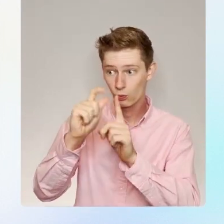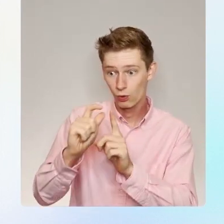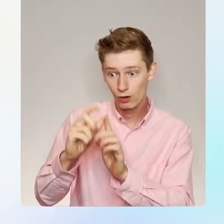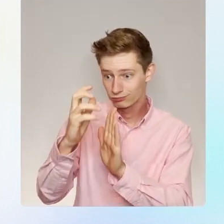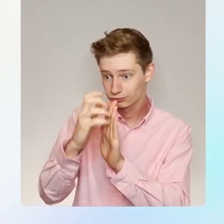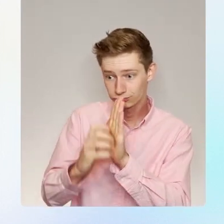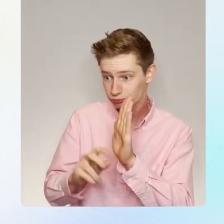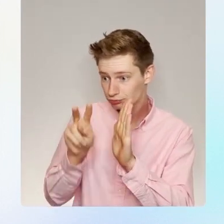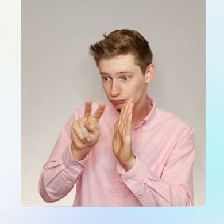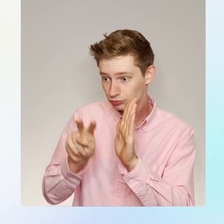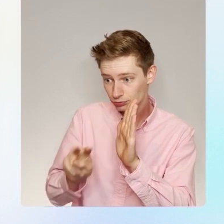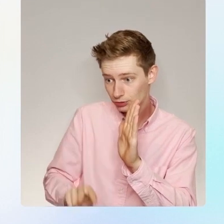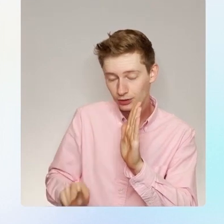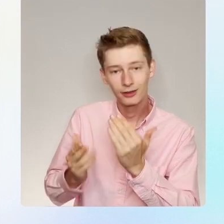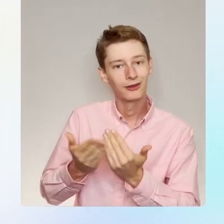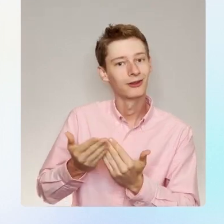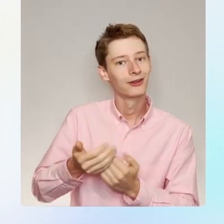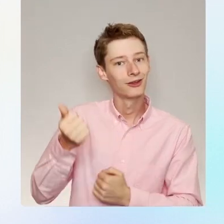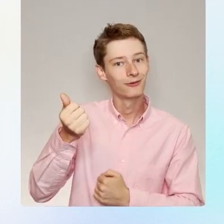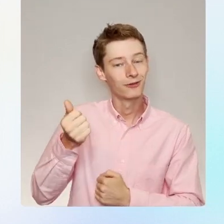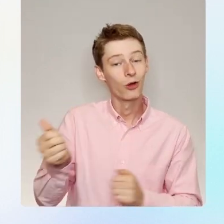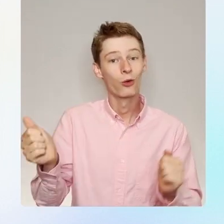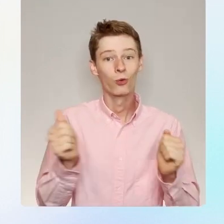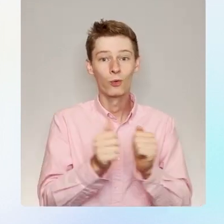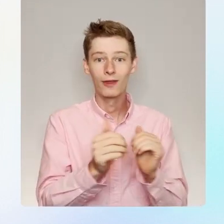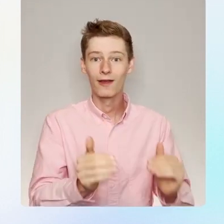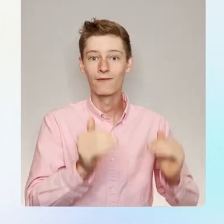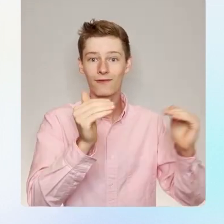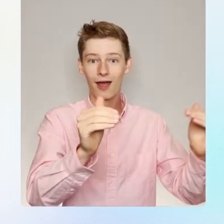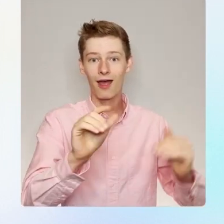When combined with our advanced VR LCD display technology